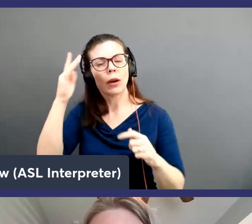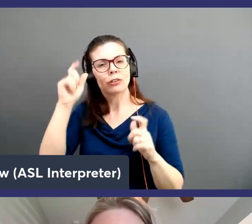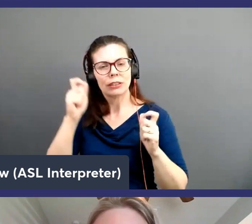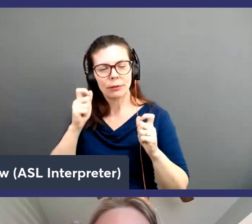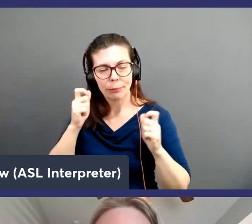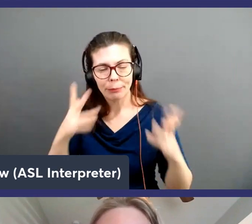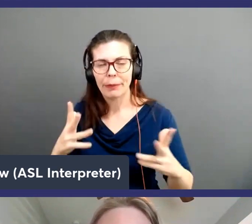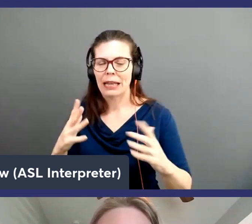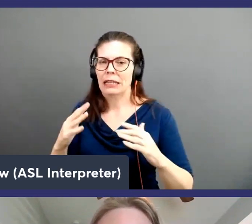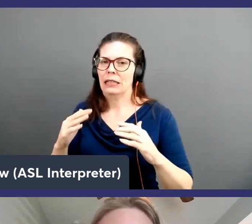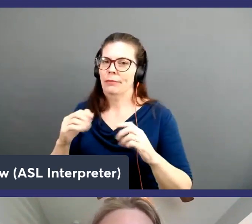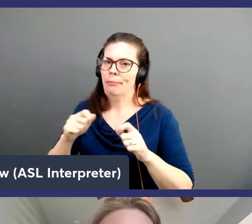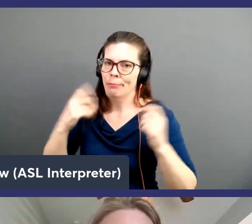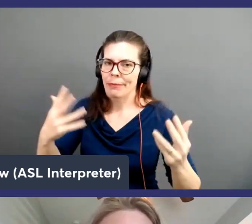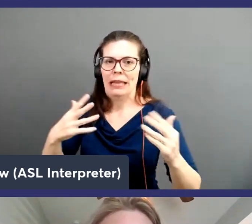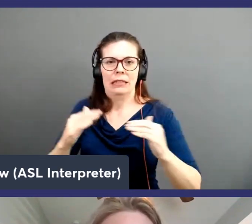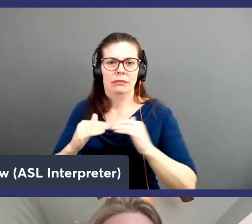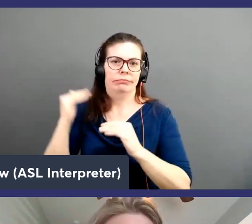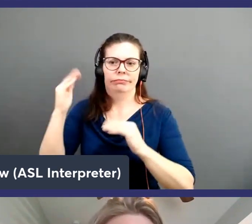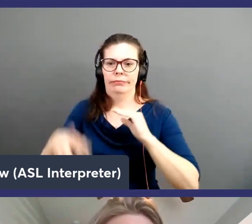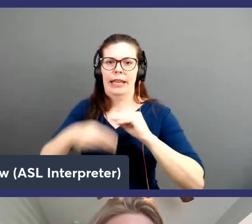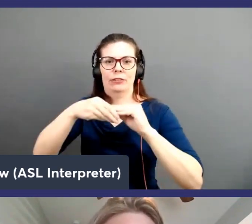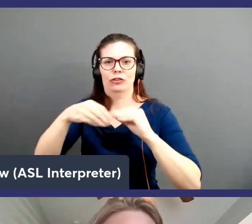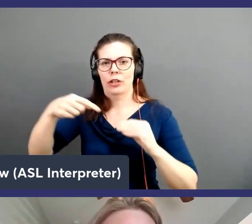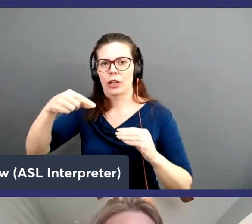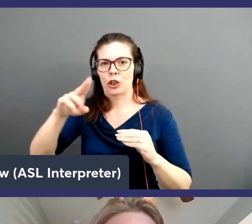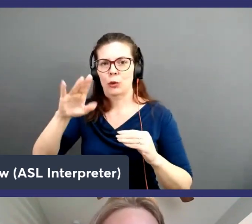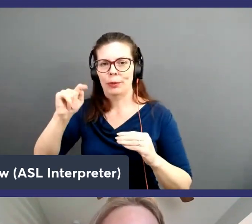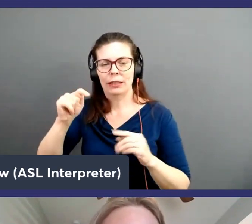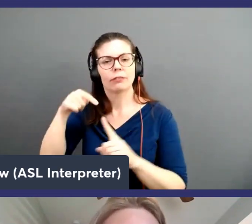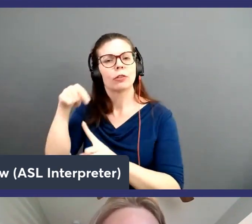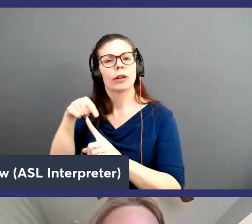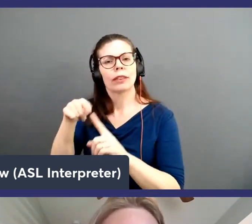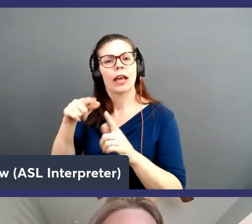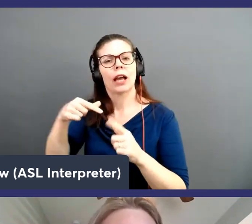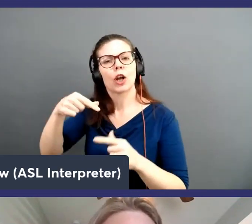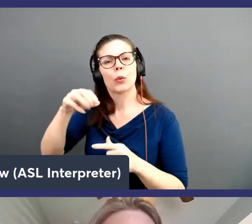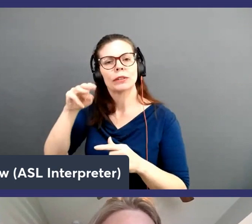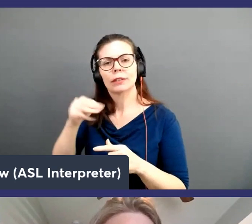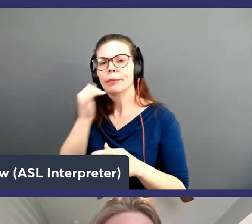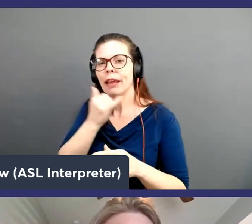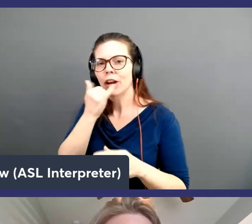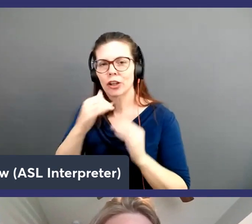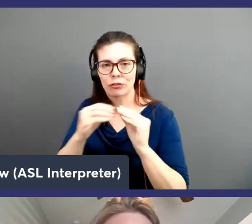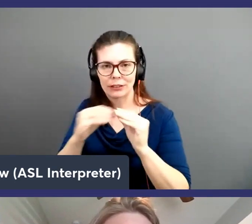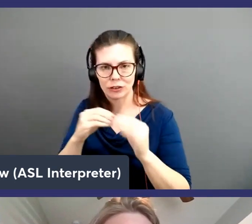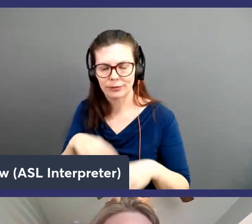in order to do quantum error correction. So, quantum error correction is...